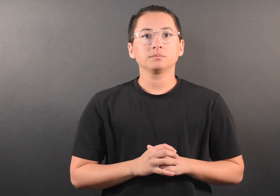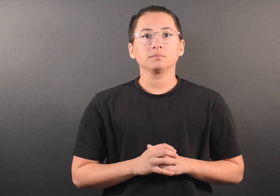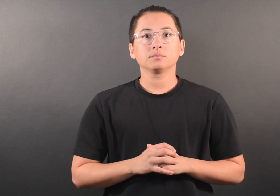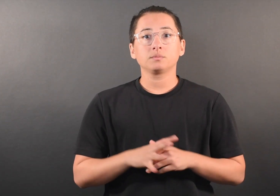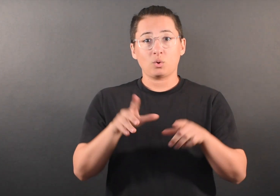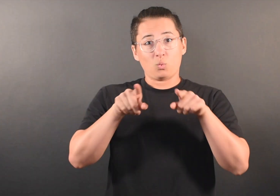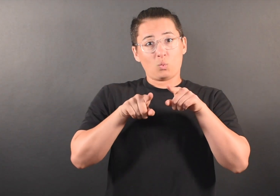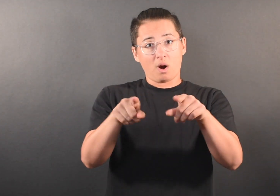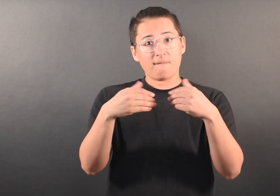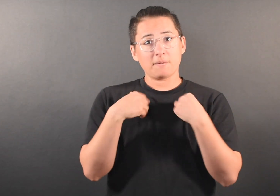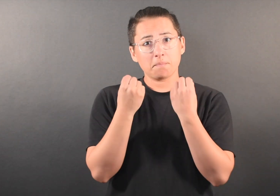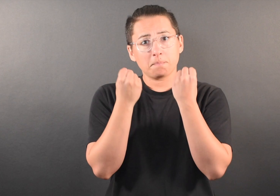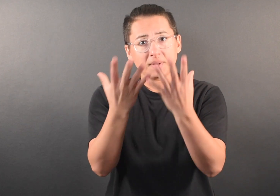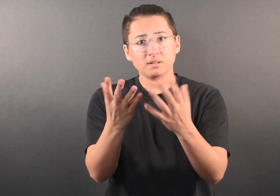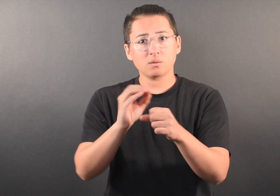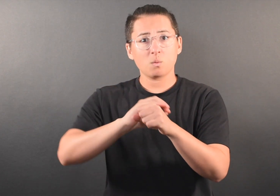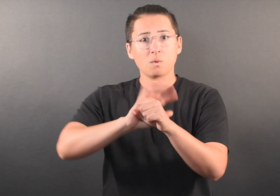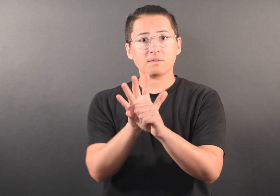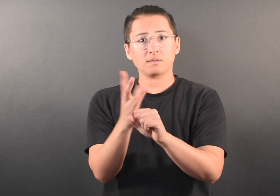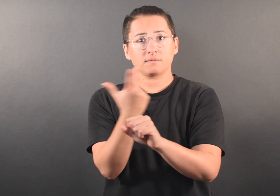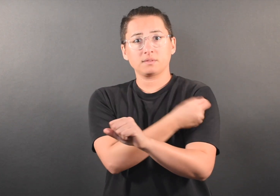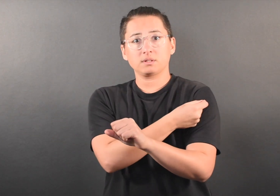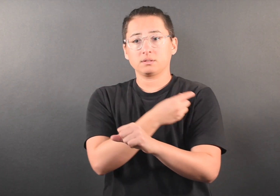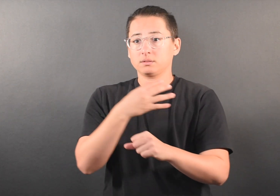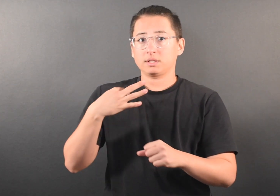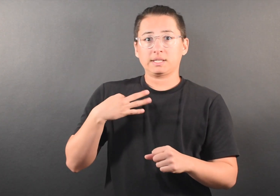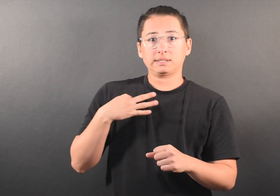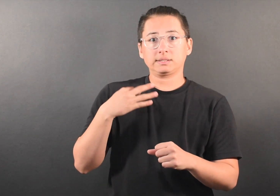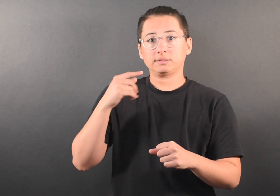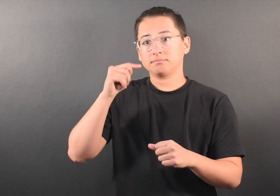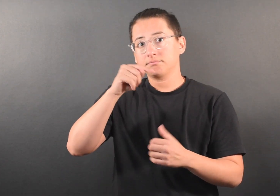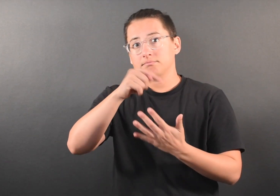While there are many COVID-19 vaccine candidates in development,